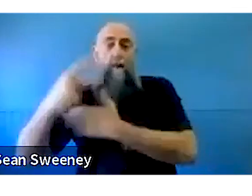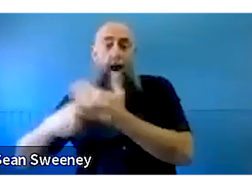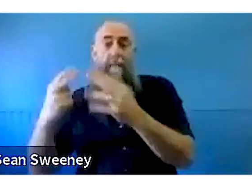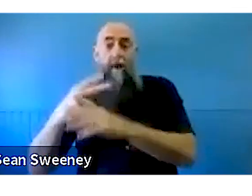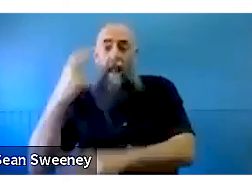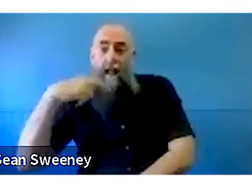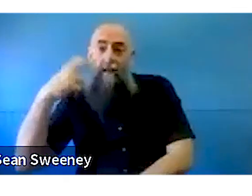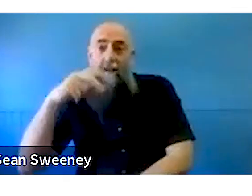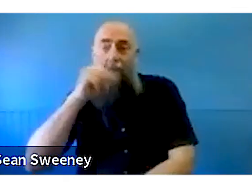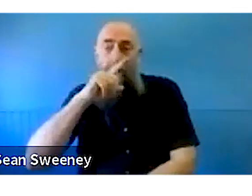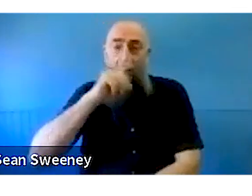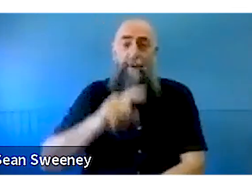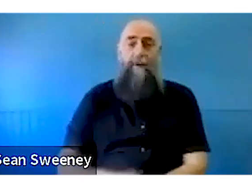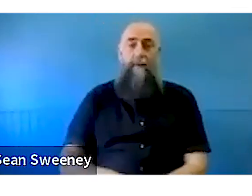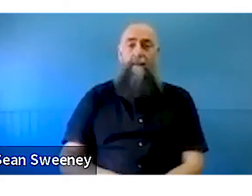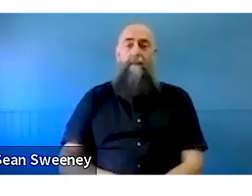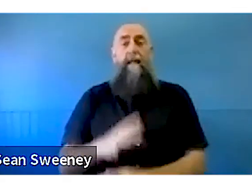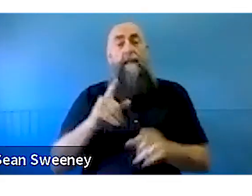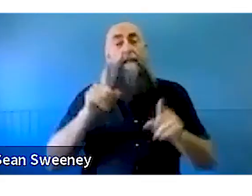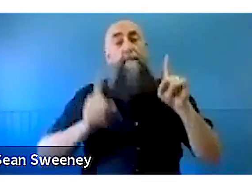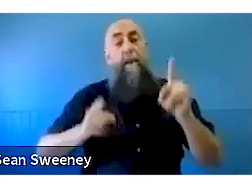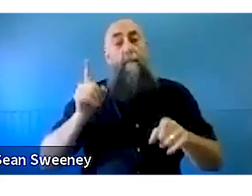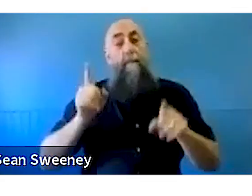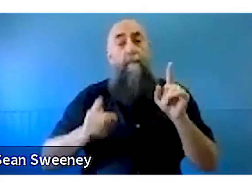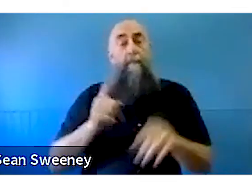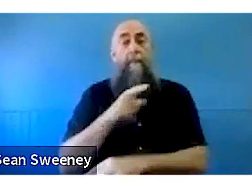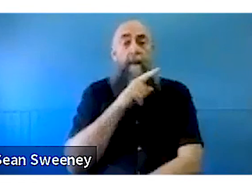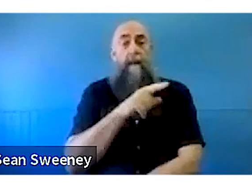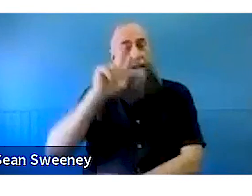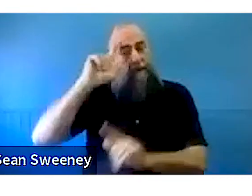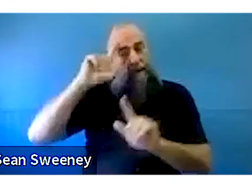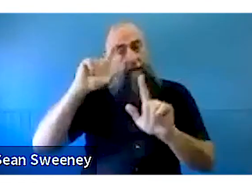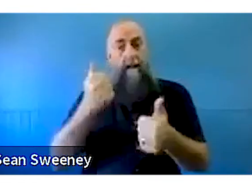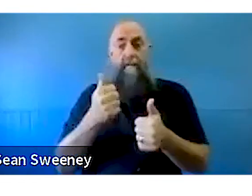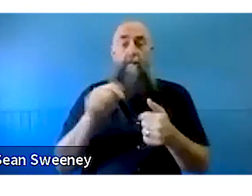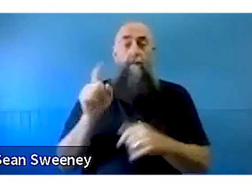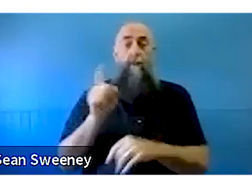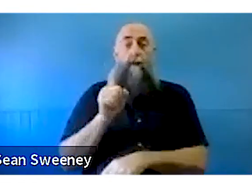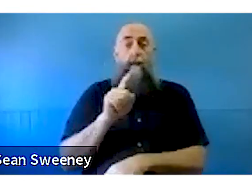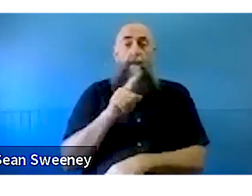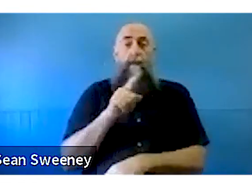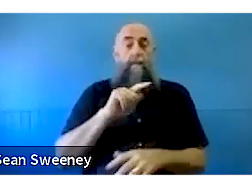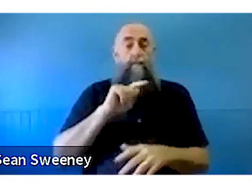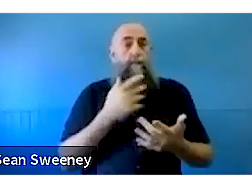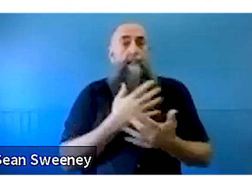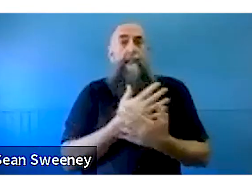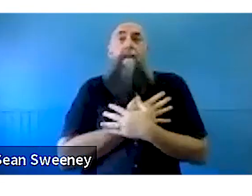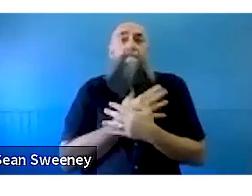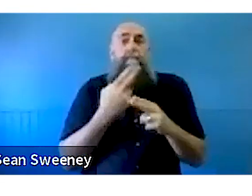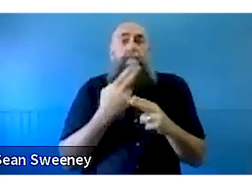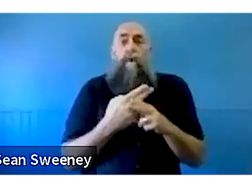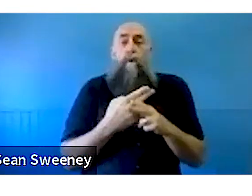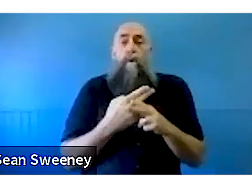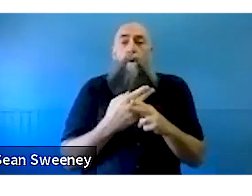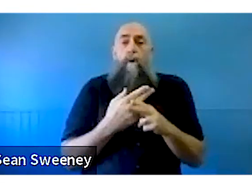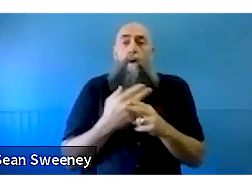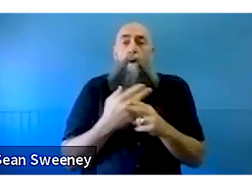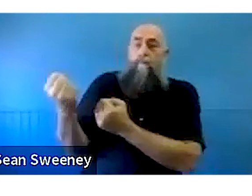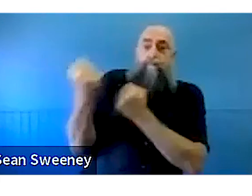Sometimes they would really like to both bring the artistic talents and